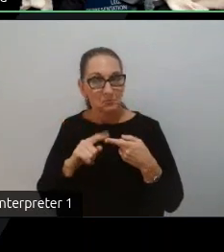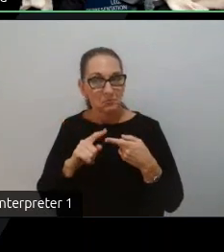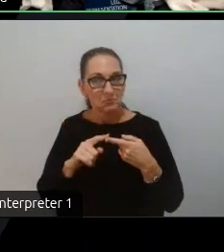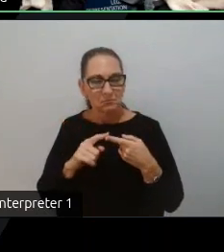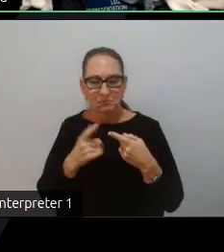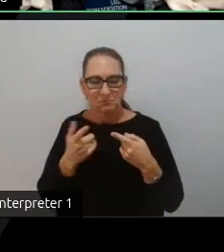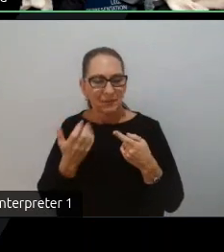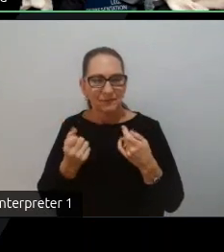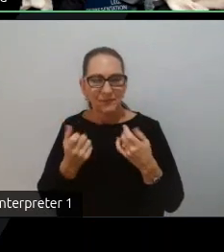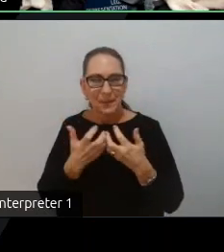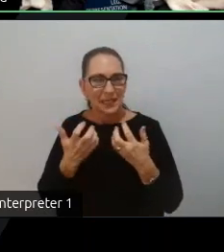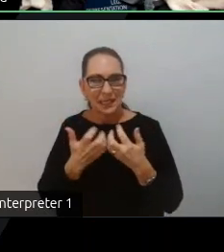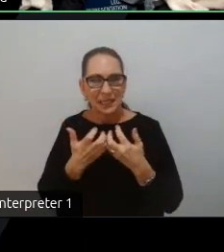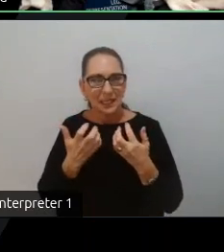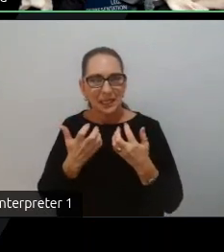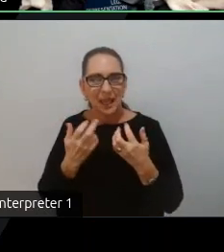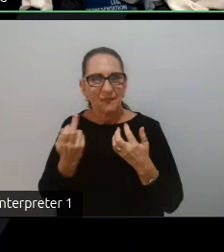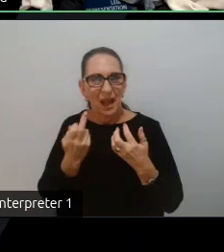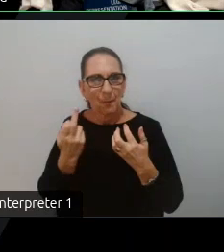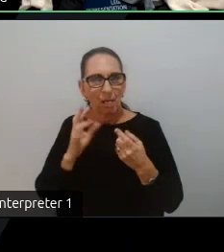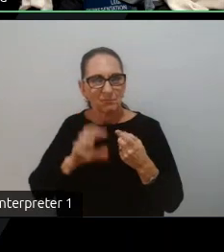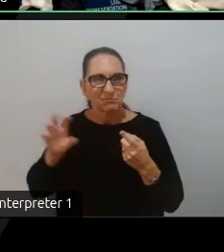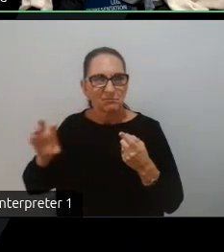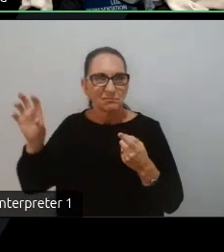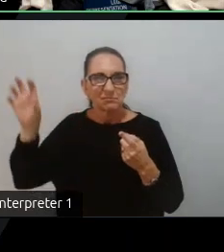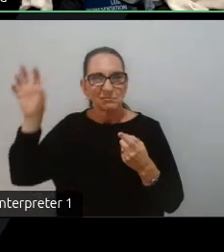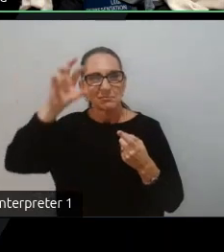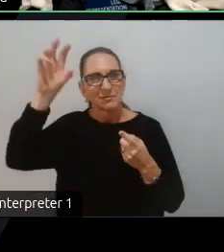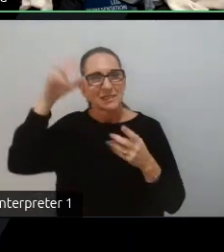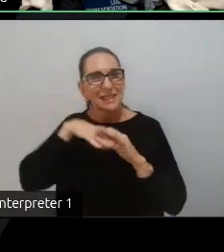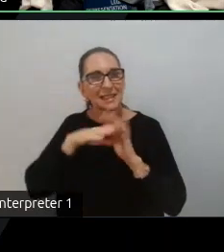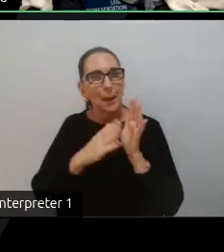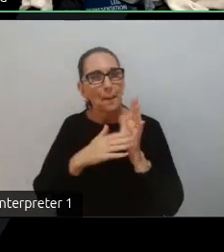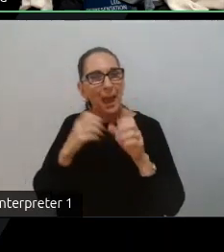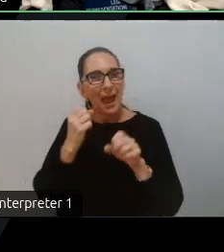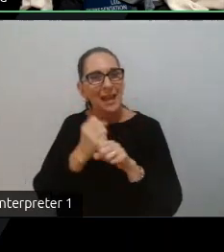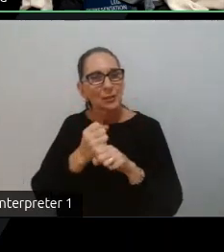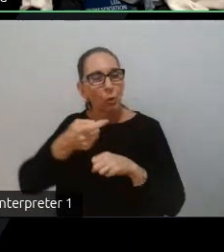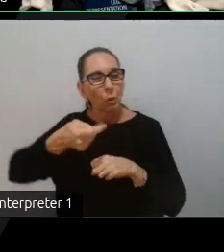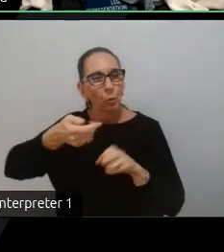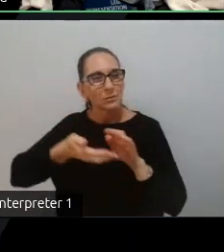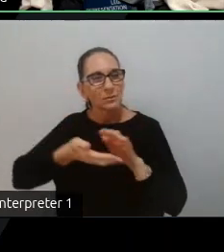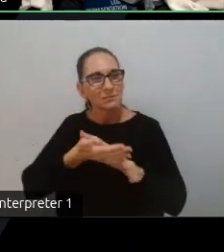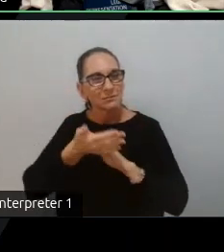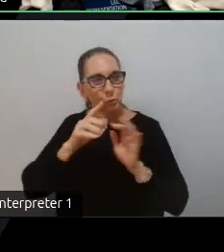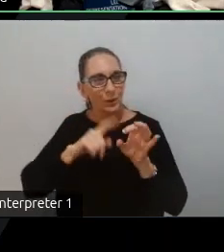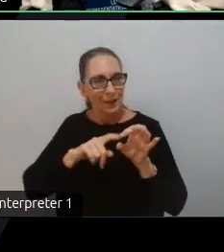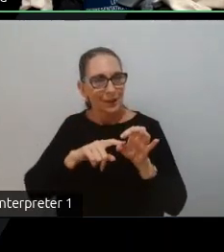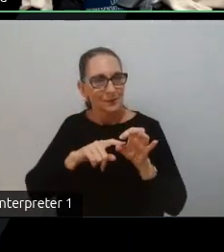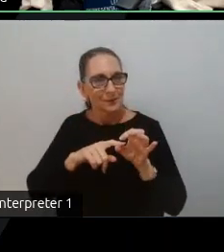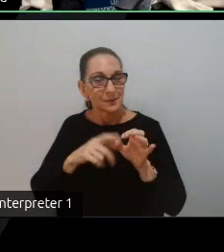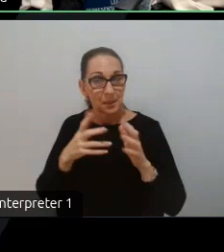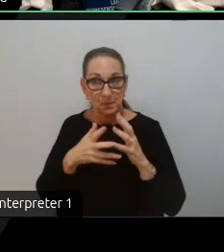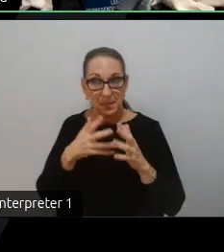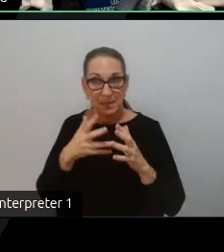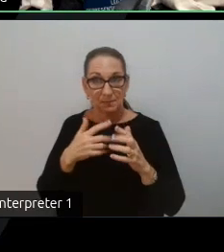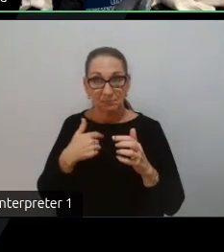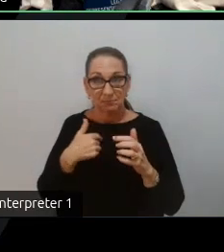um magistrates court across the state and legal aid provides duty lawyer services either